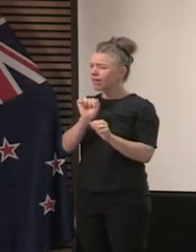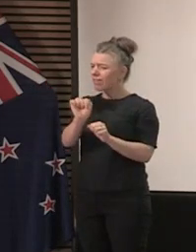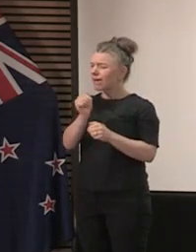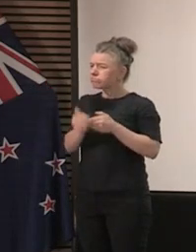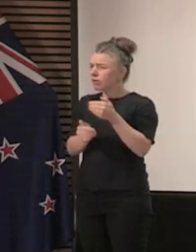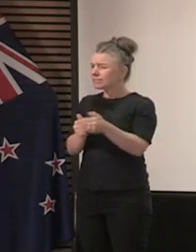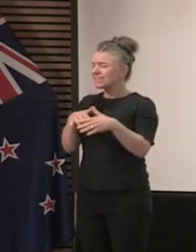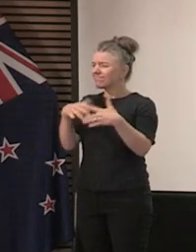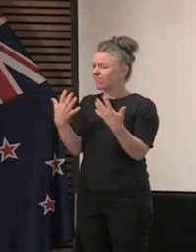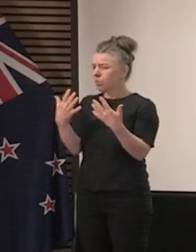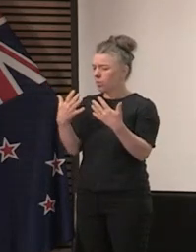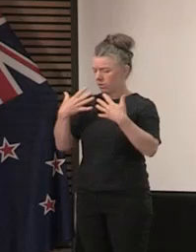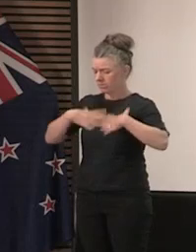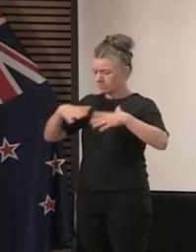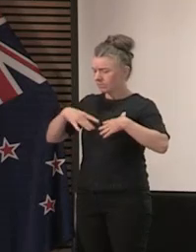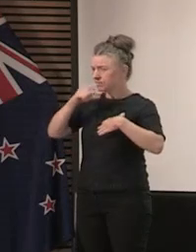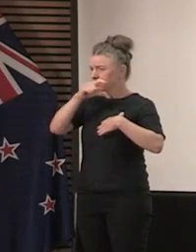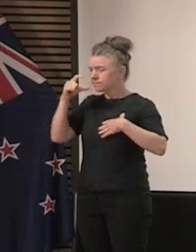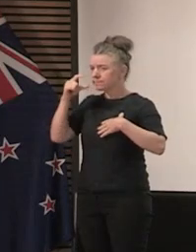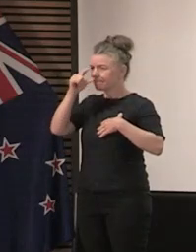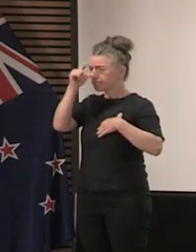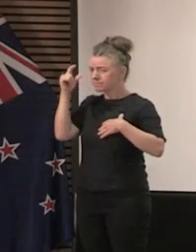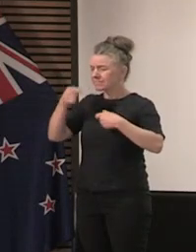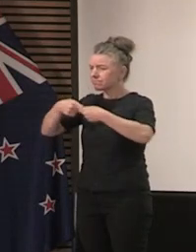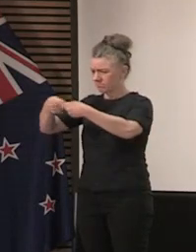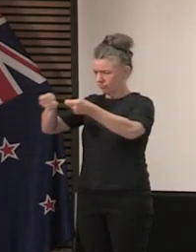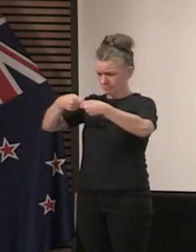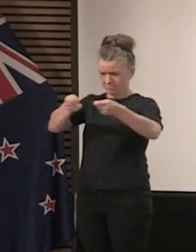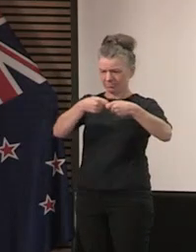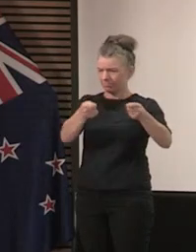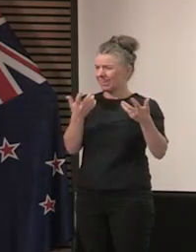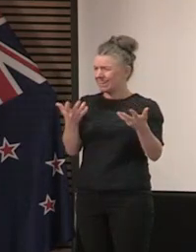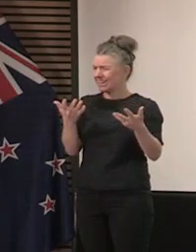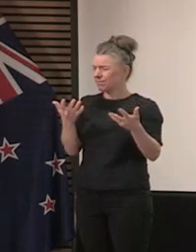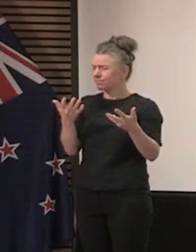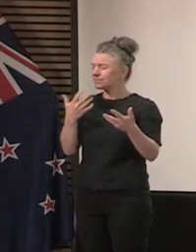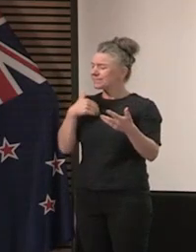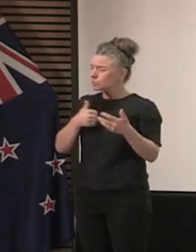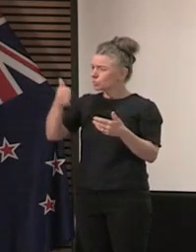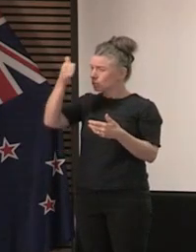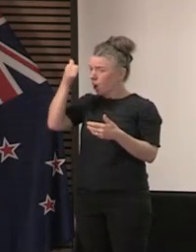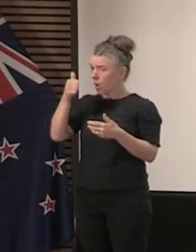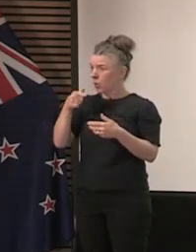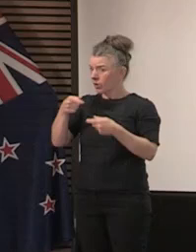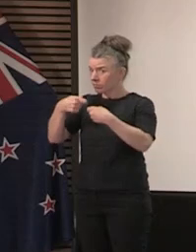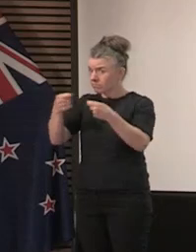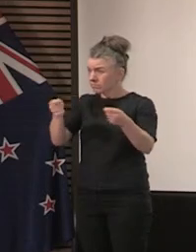processes they are using to distribute PPE to our providers based in the